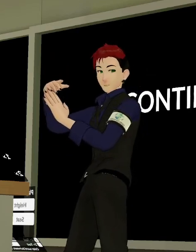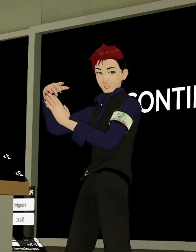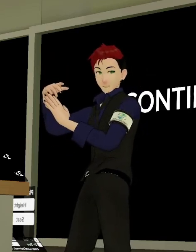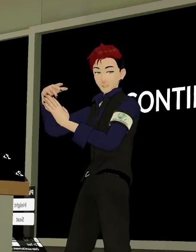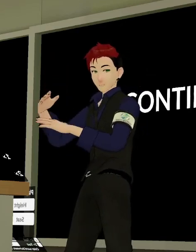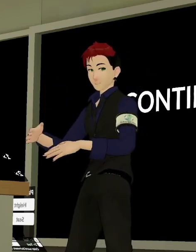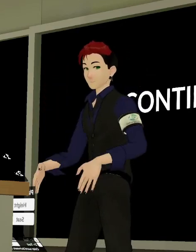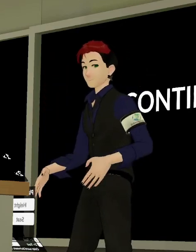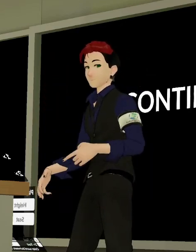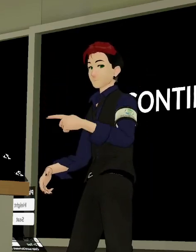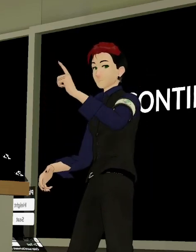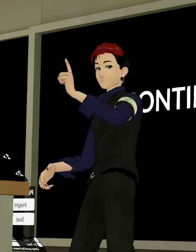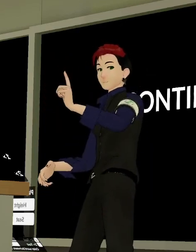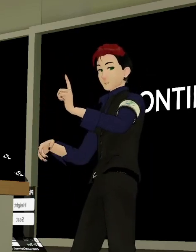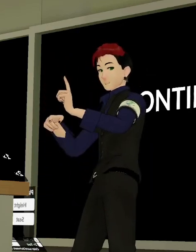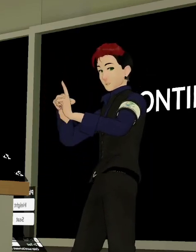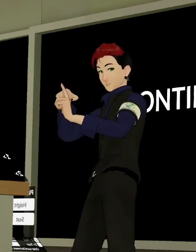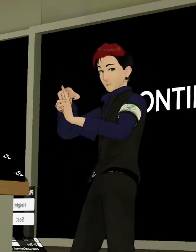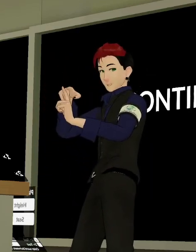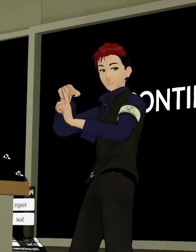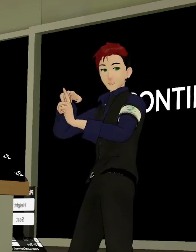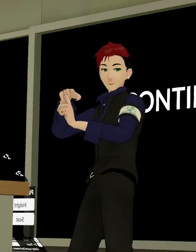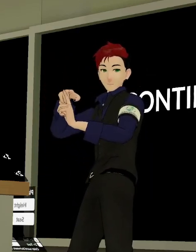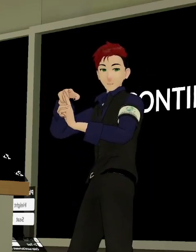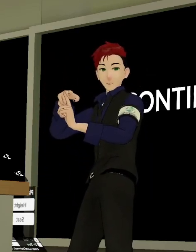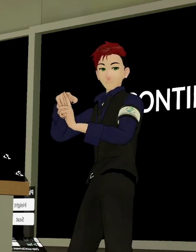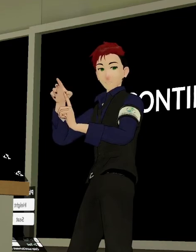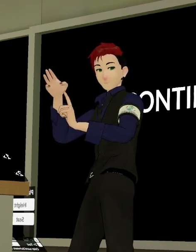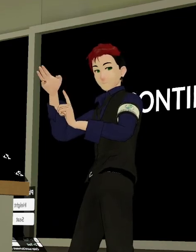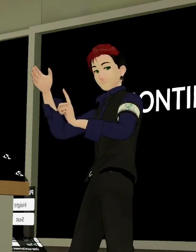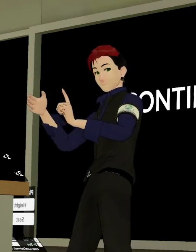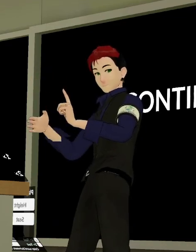context is you're going to have this